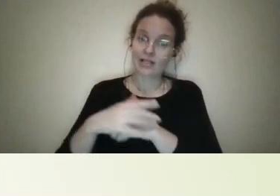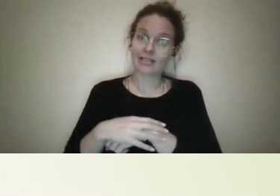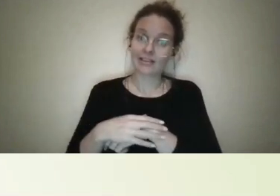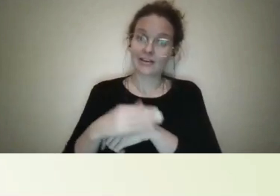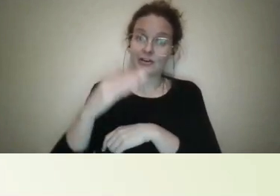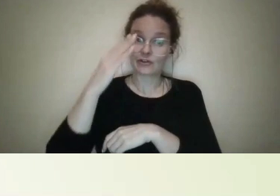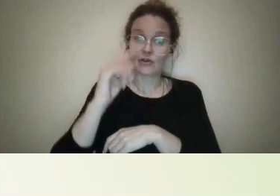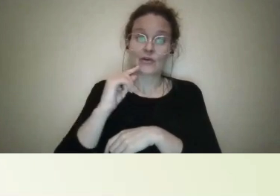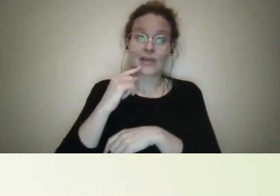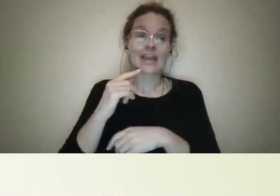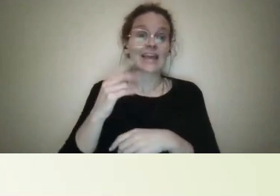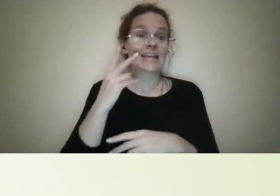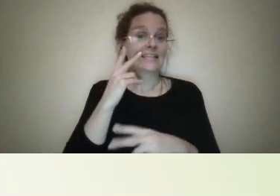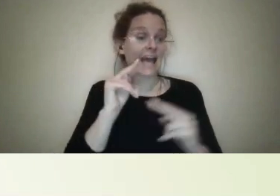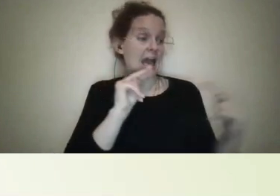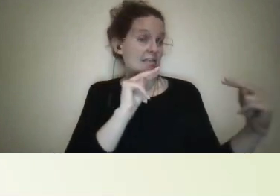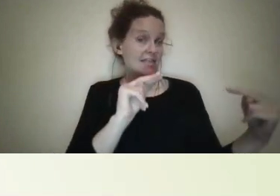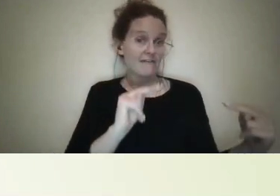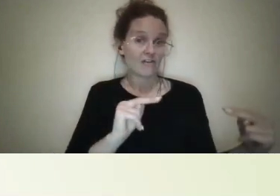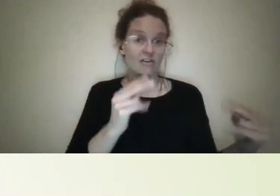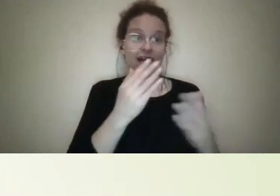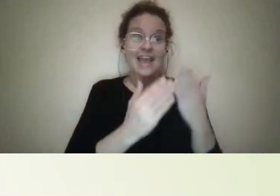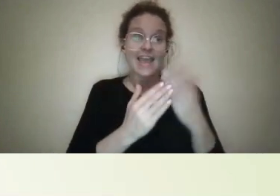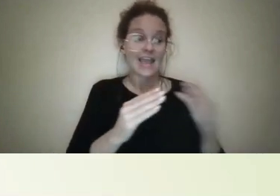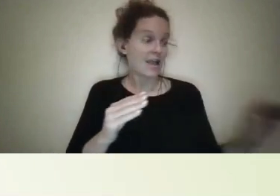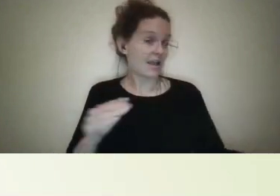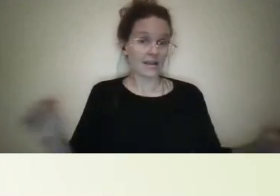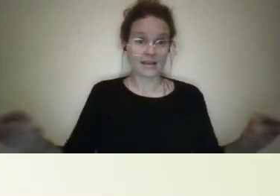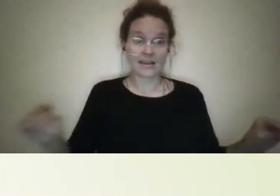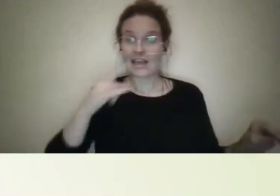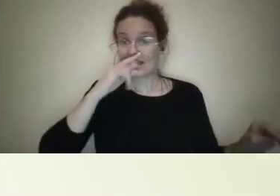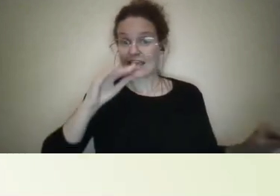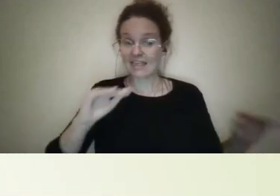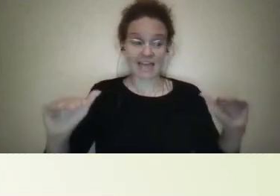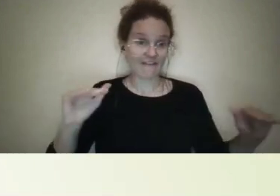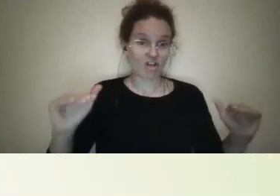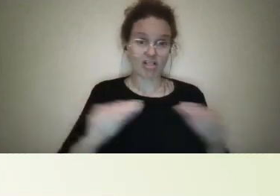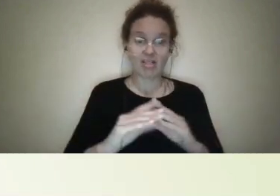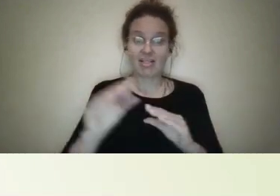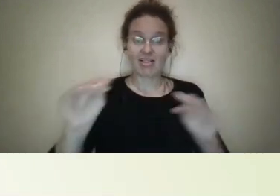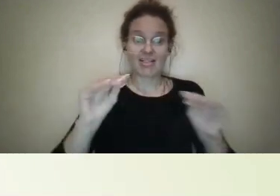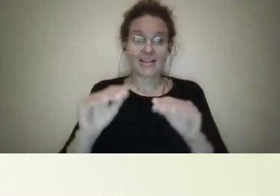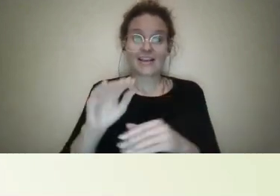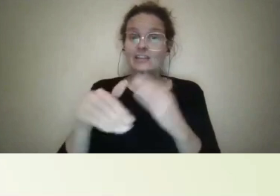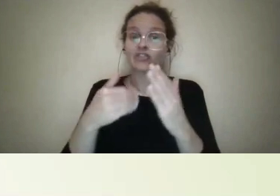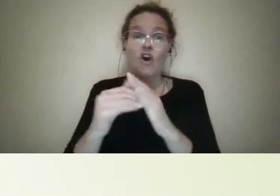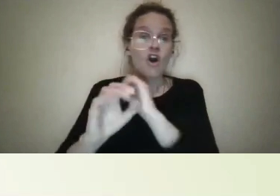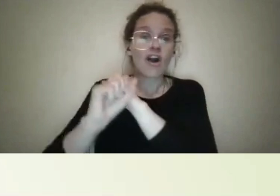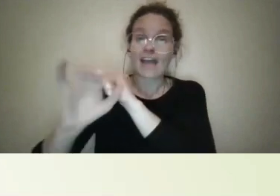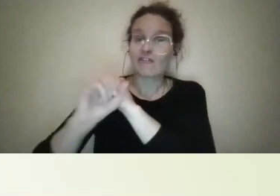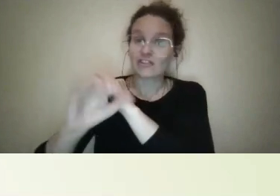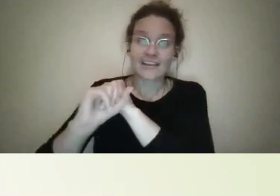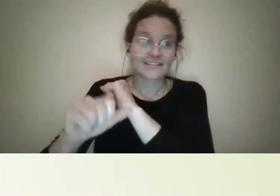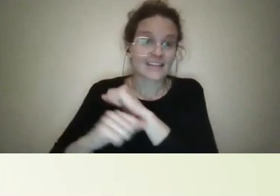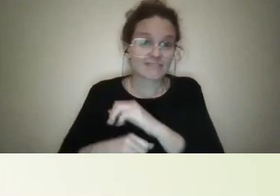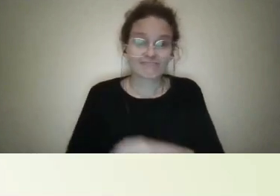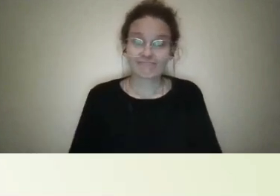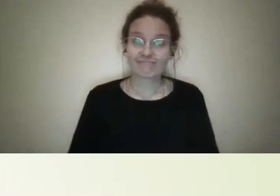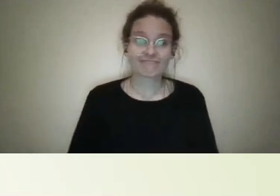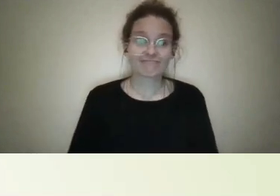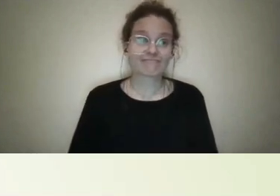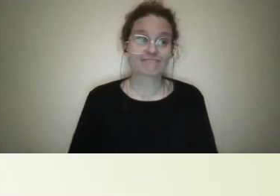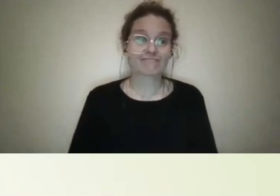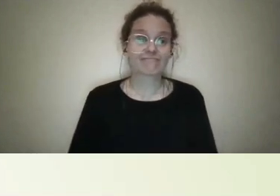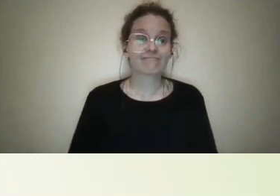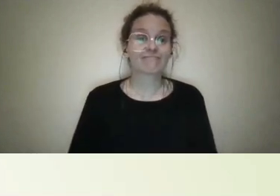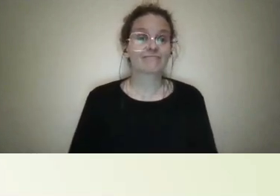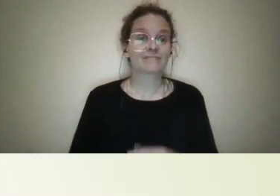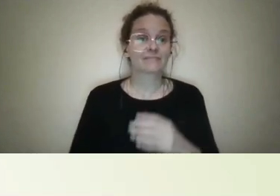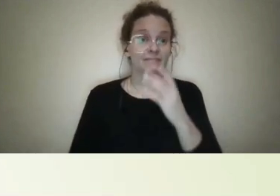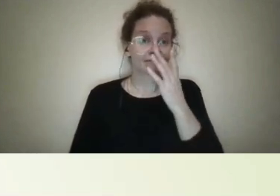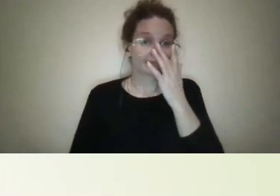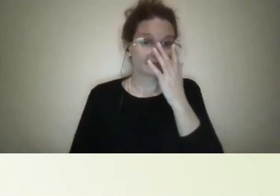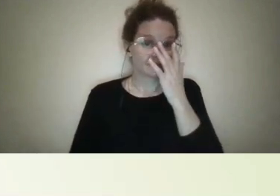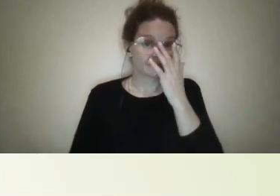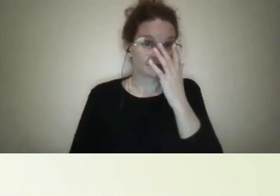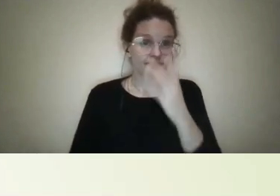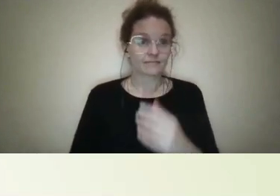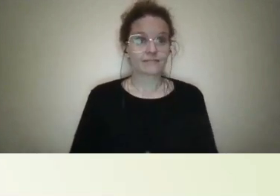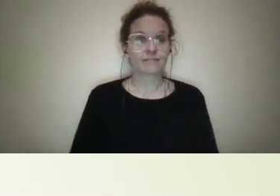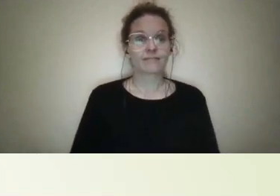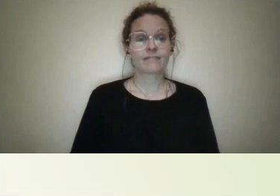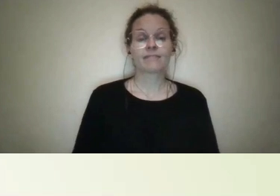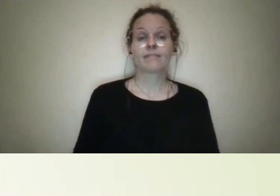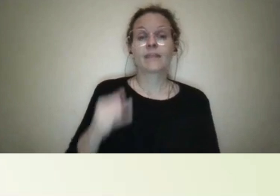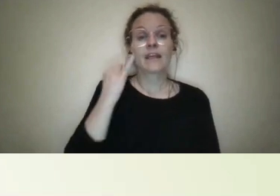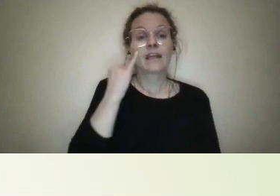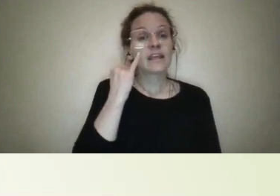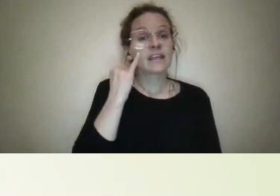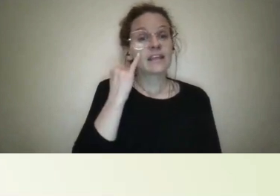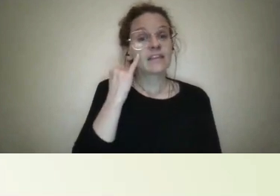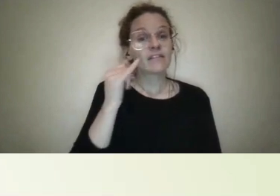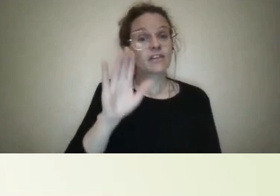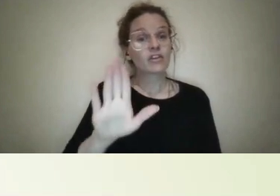hand level, kiddo level. It's all PR. If you have an expectation that we're not going to have candy